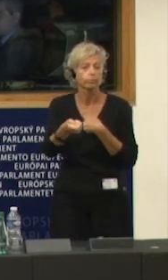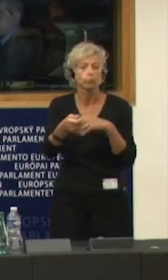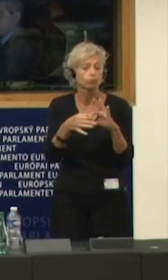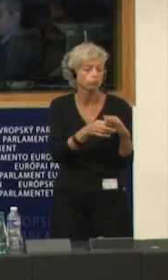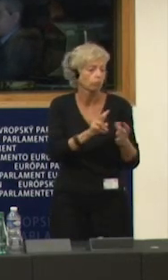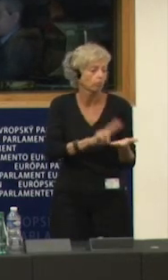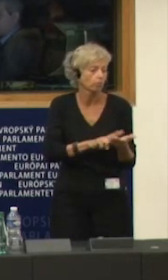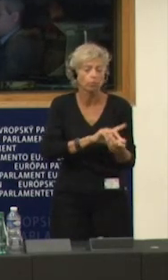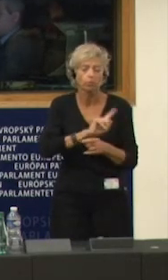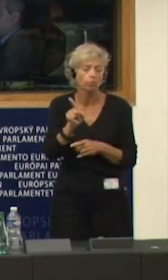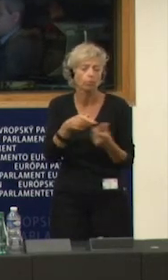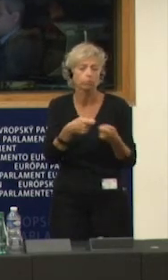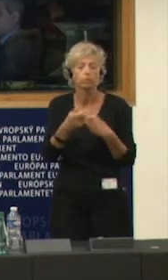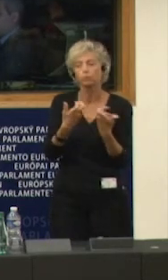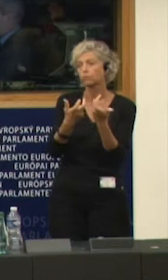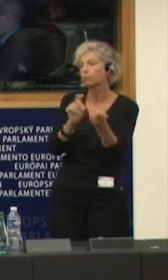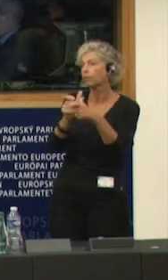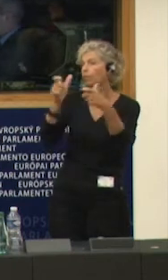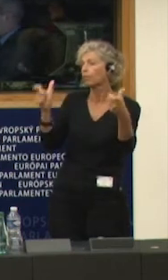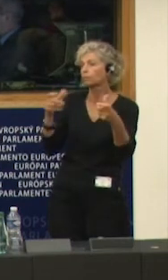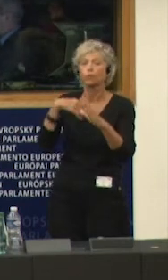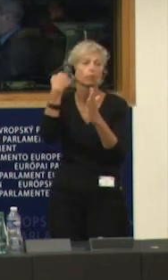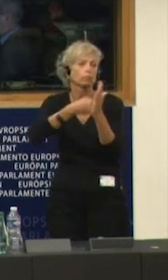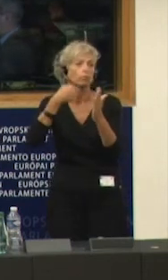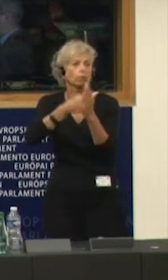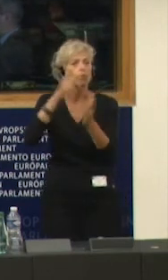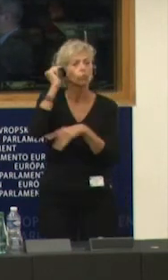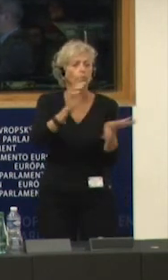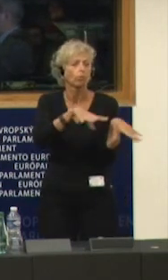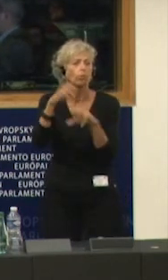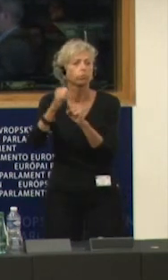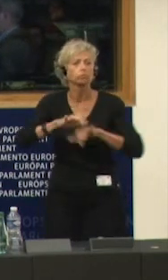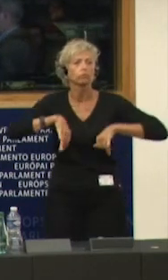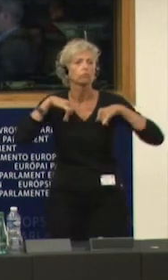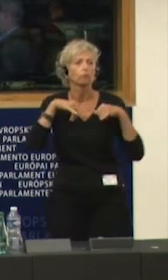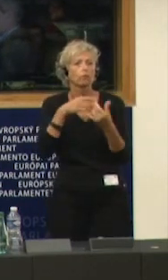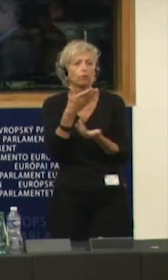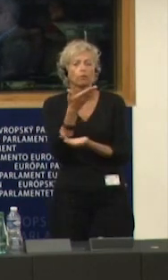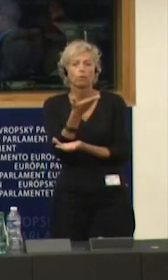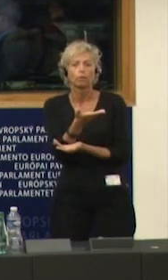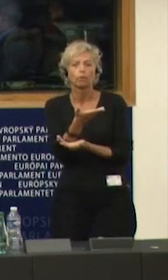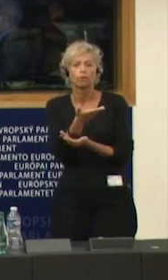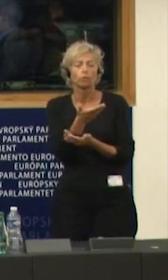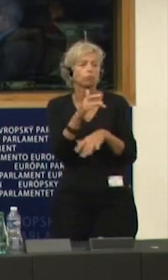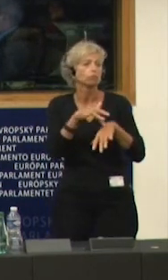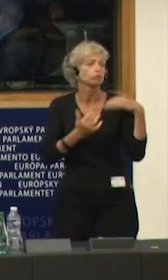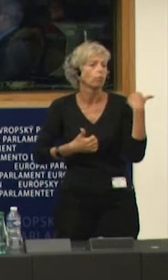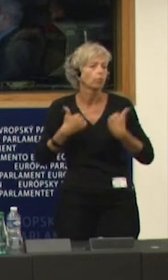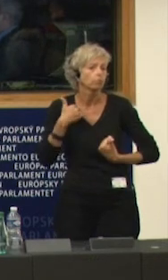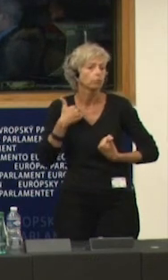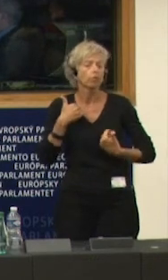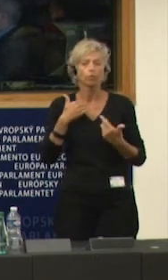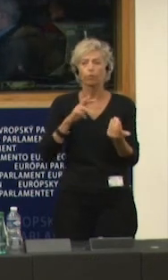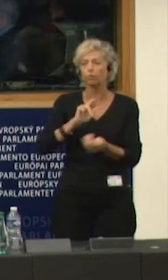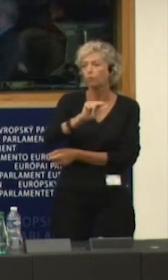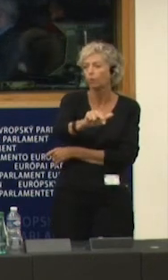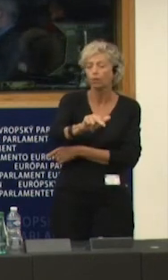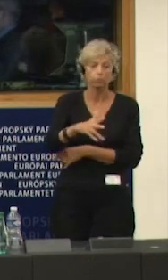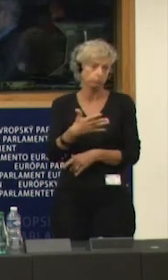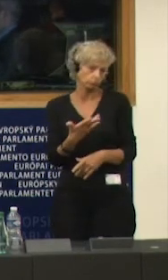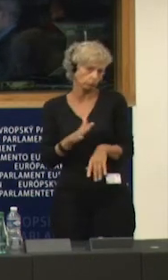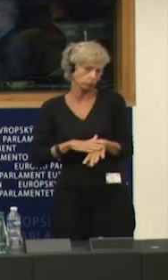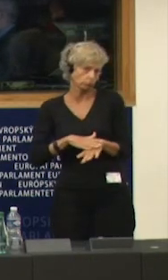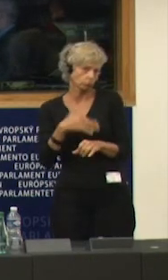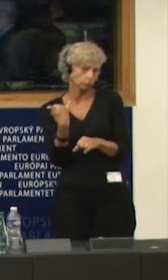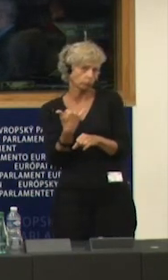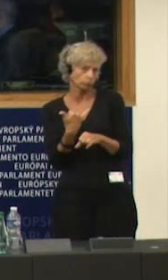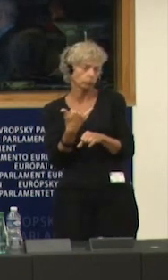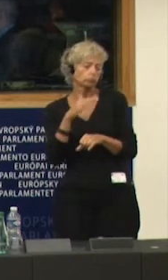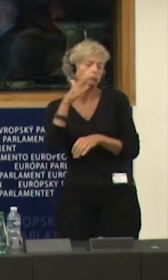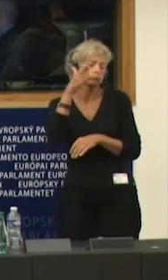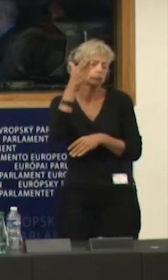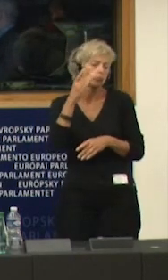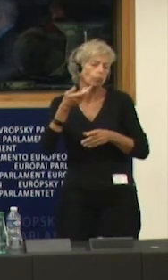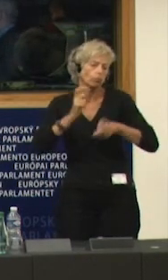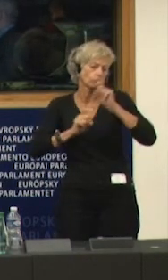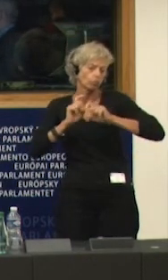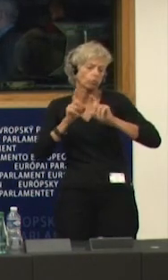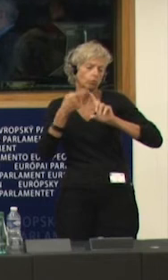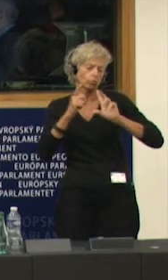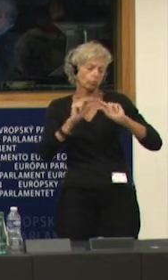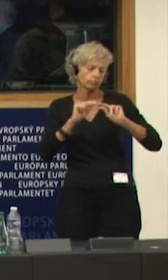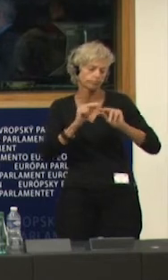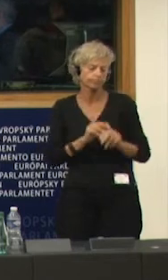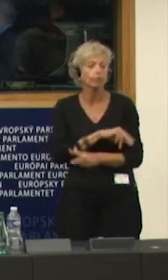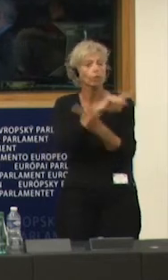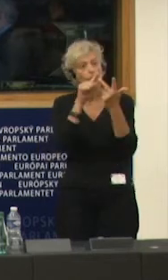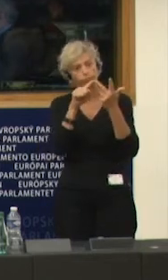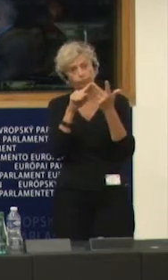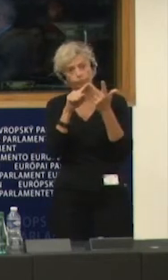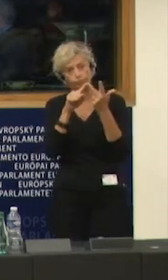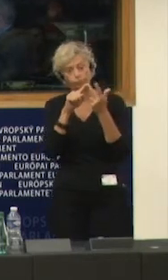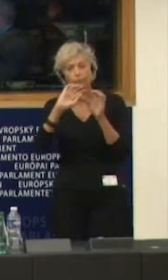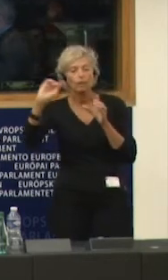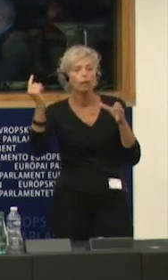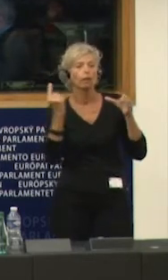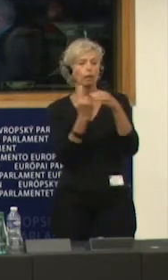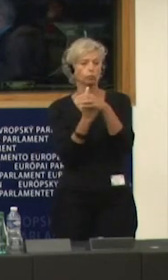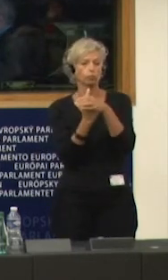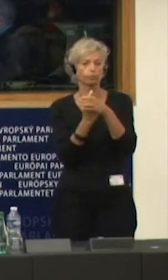with disabled young people. And finding places, inclusion for disabled young people in the standard system.